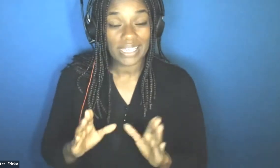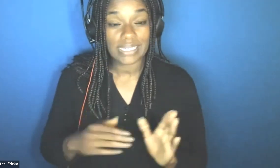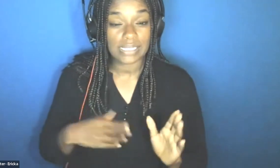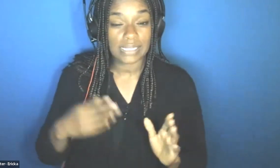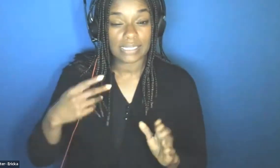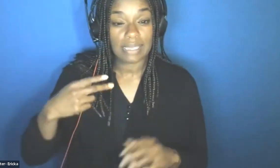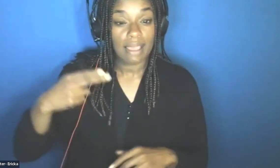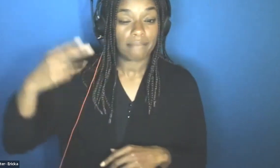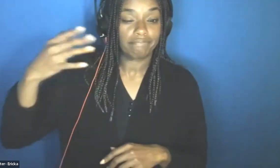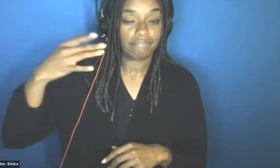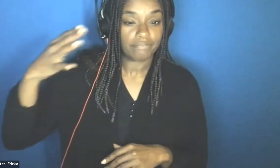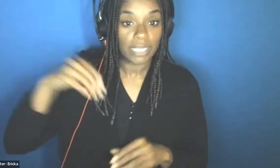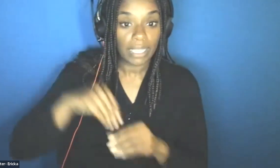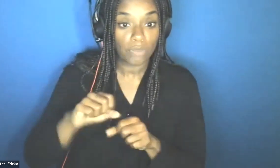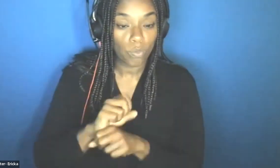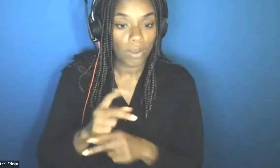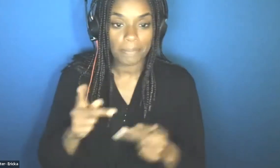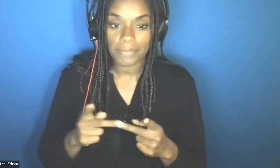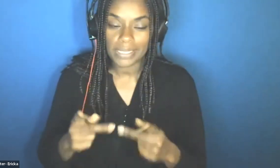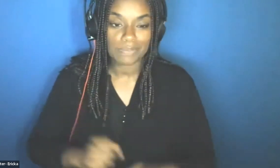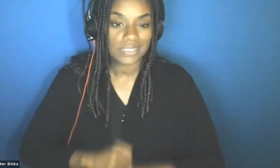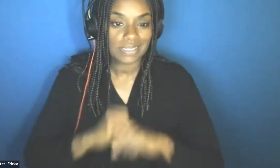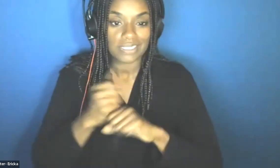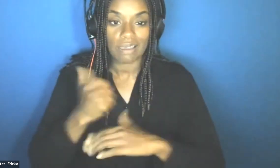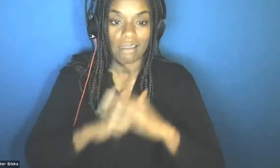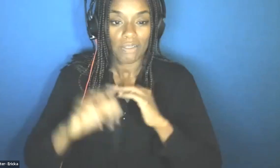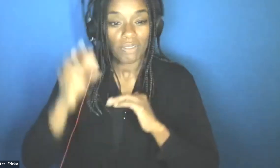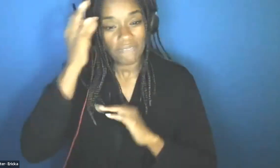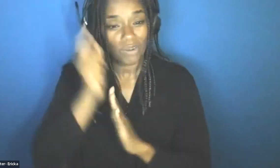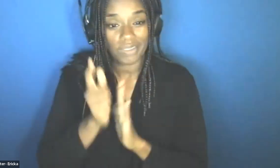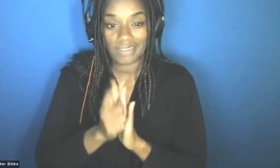An employer may need to consider a reasonable accommodation for off-site medical marijuana use.